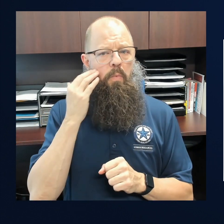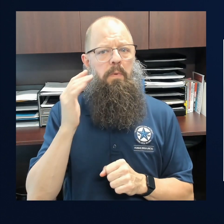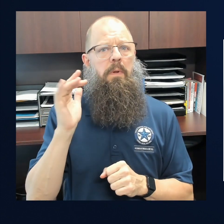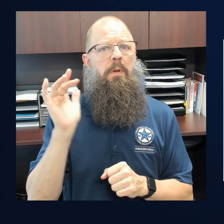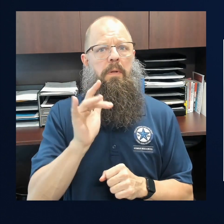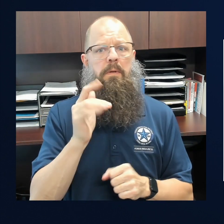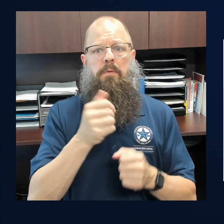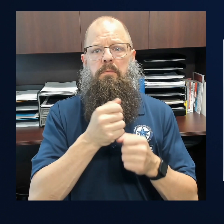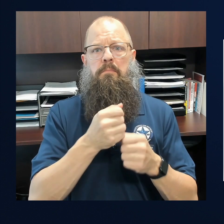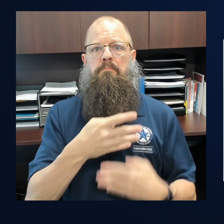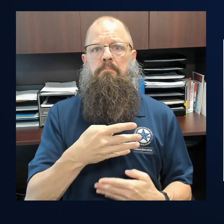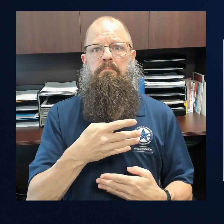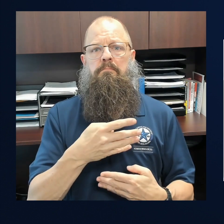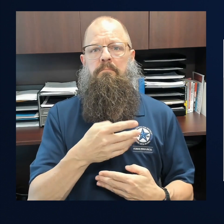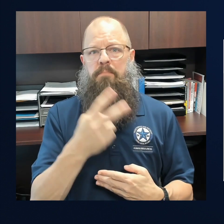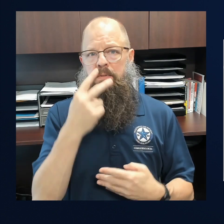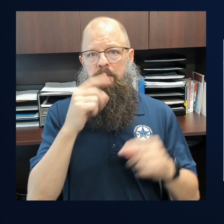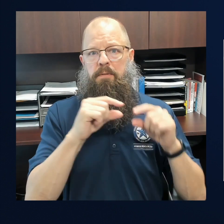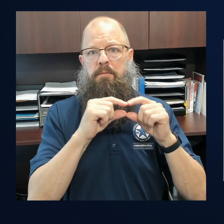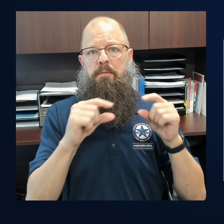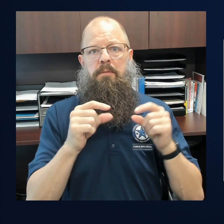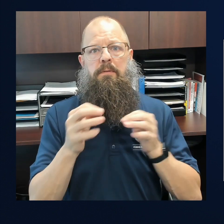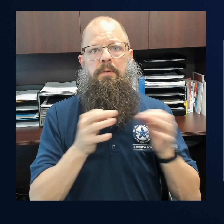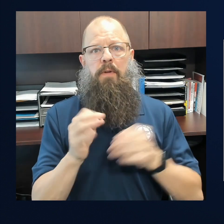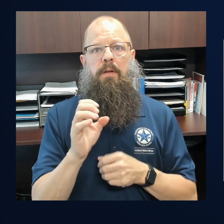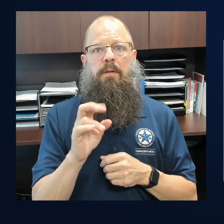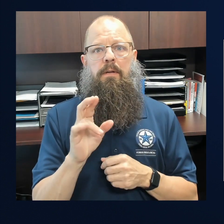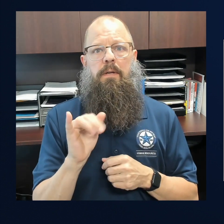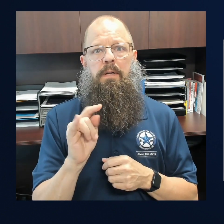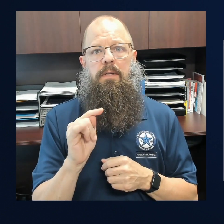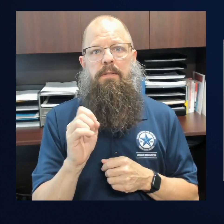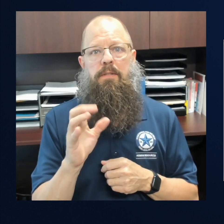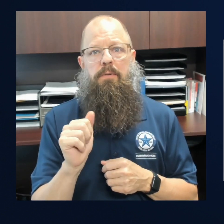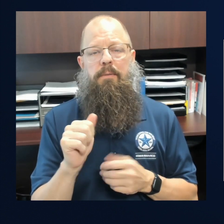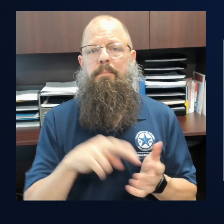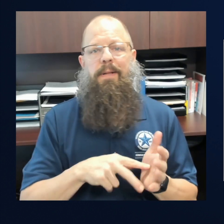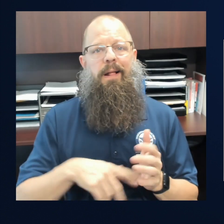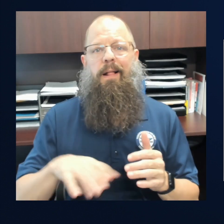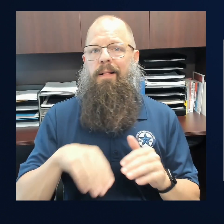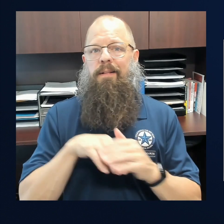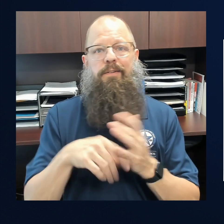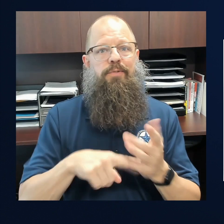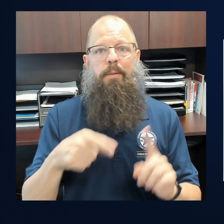you've not yet done so and you're unsure, you can check here to see where you are under Define